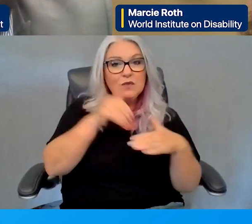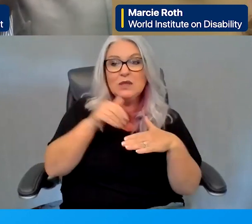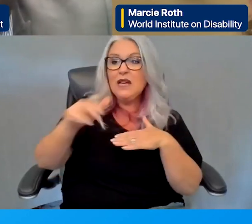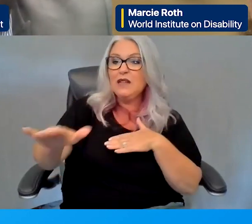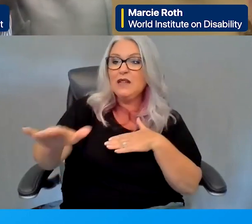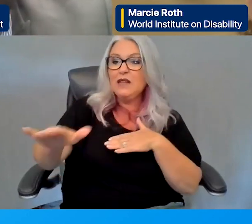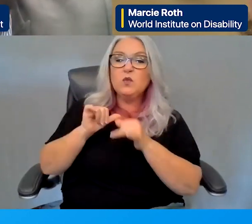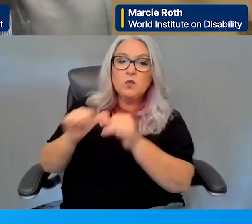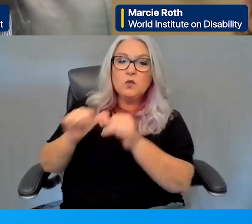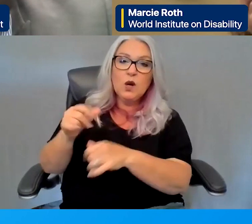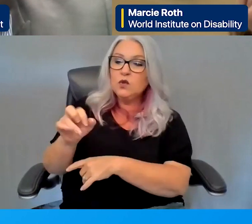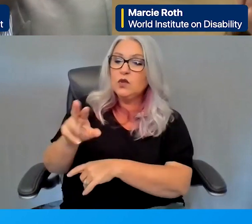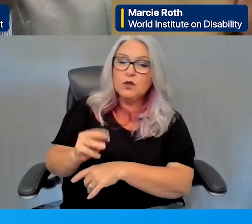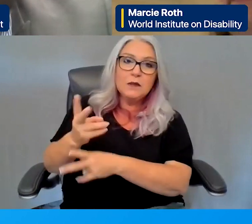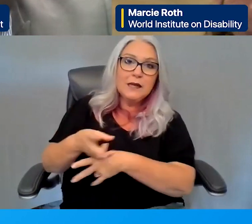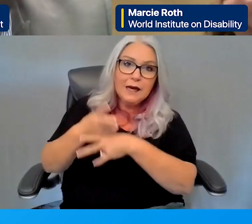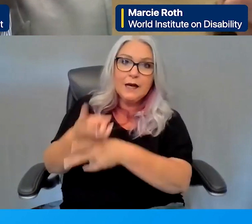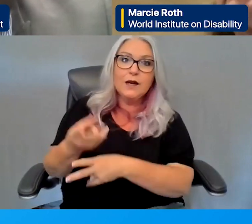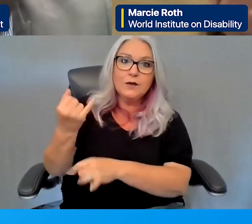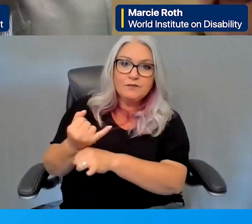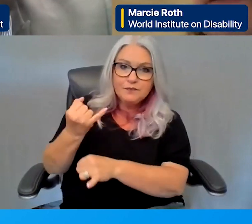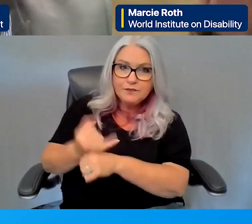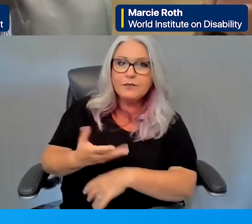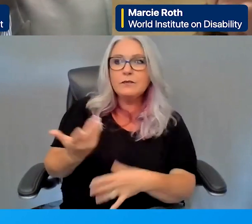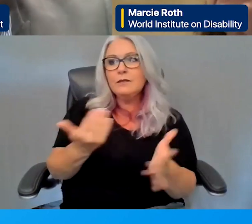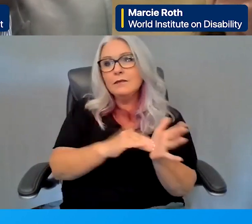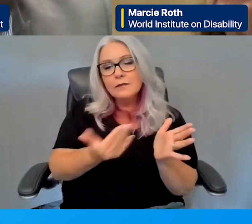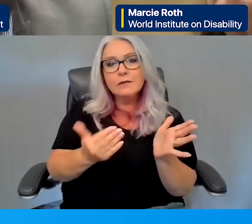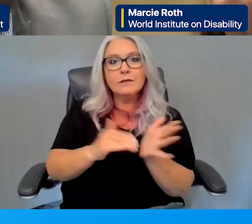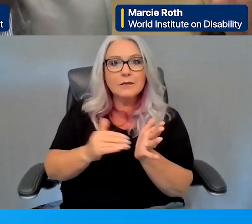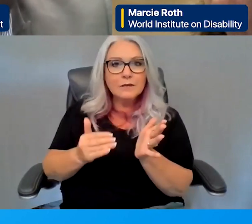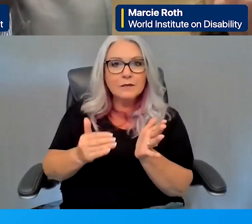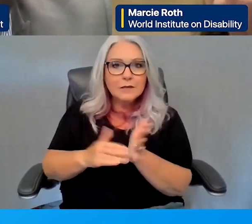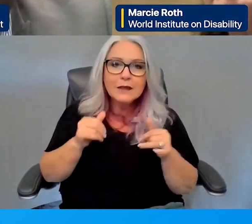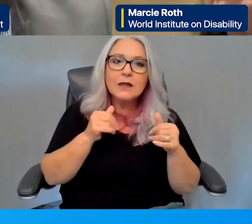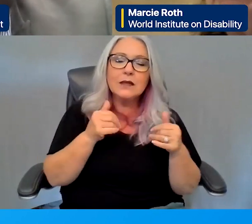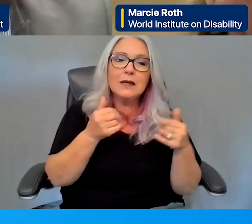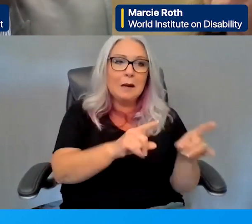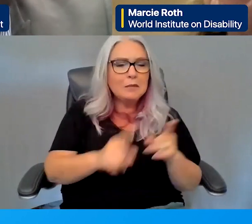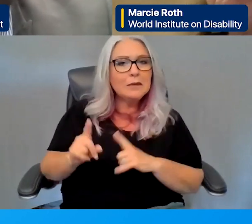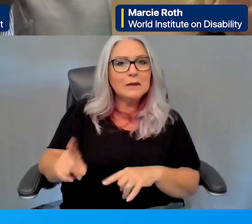facility. And that is happening again and again and again. You